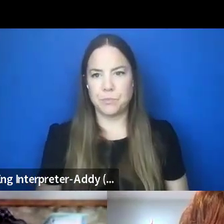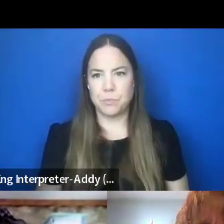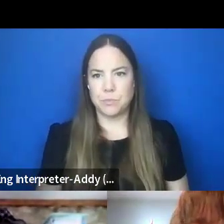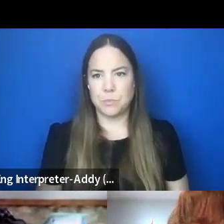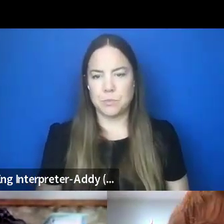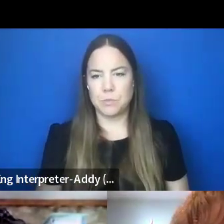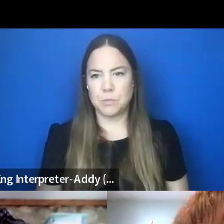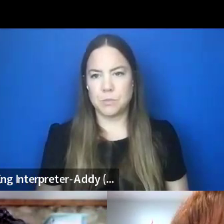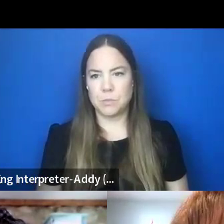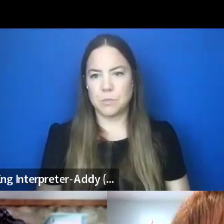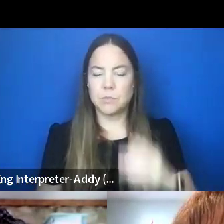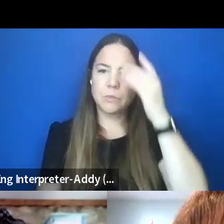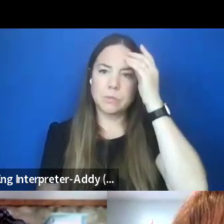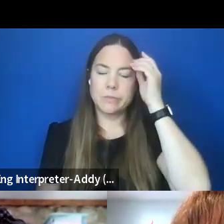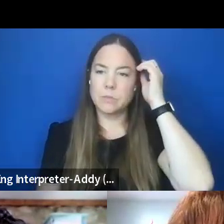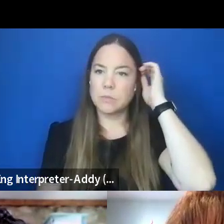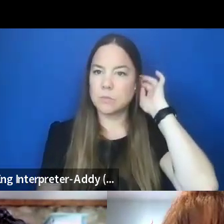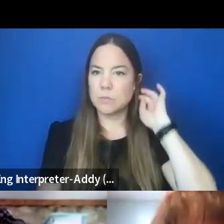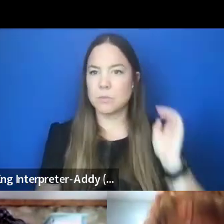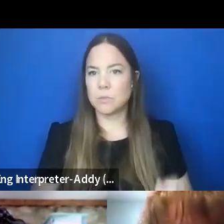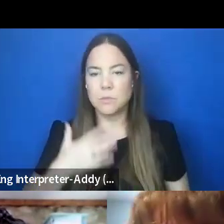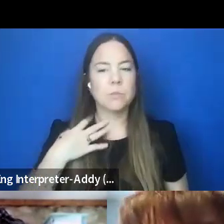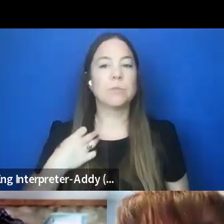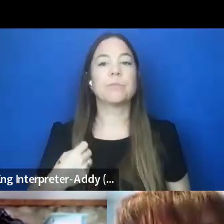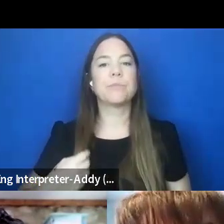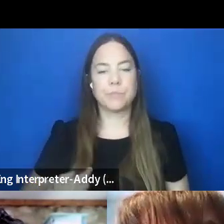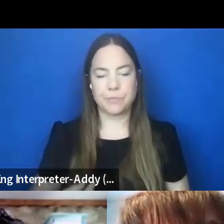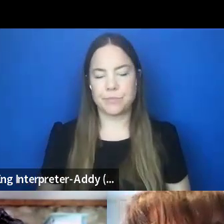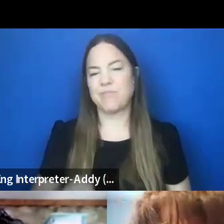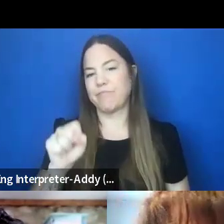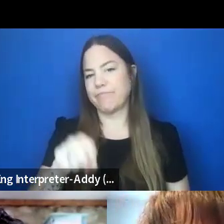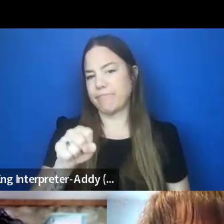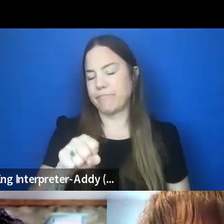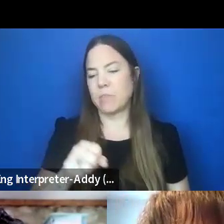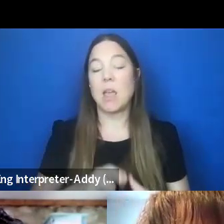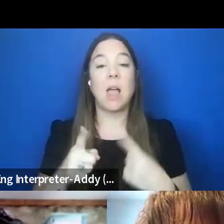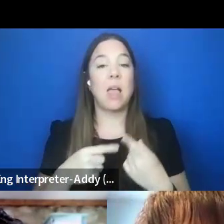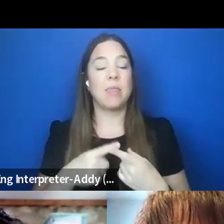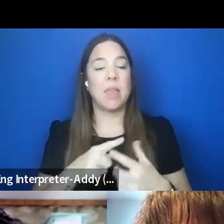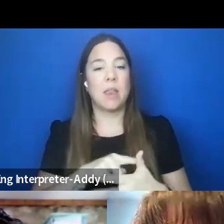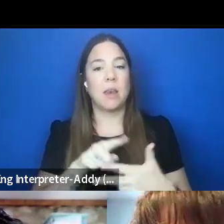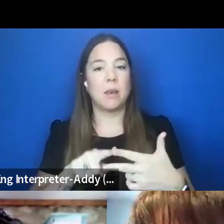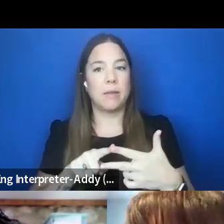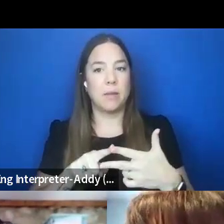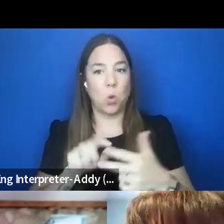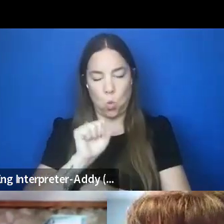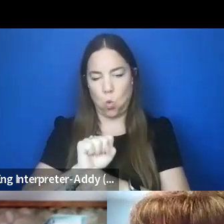Aerius Franklin: Yeah, I mean, and then we got working on trying to get